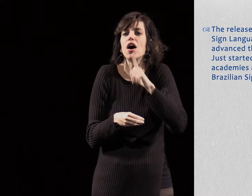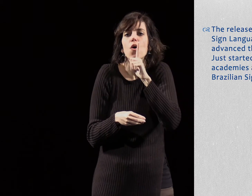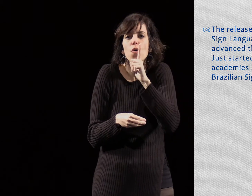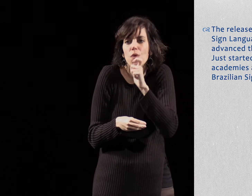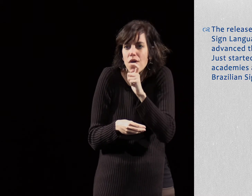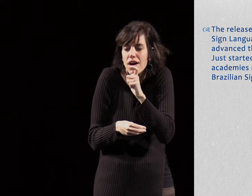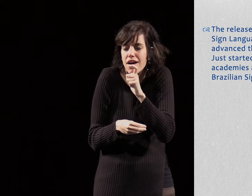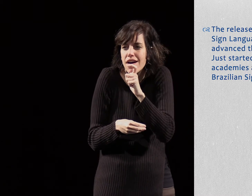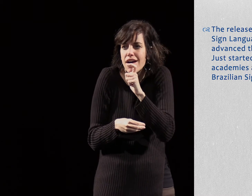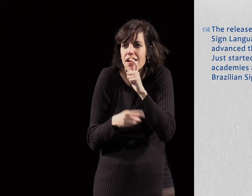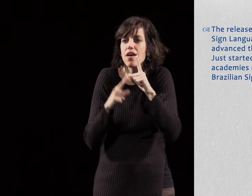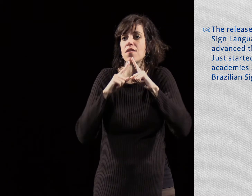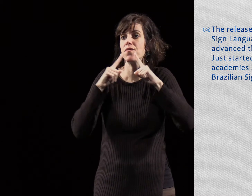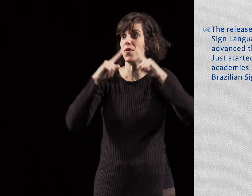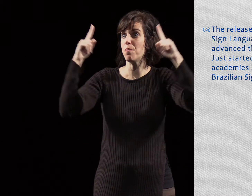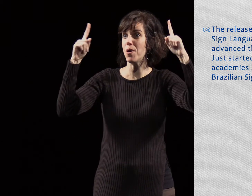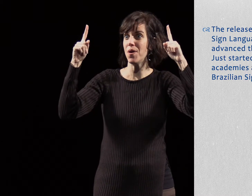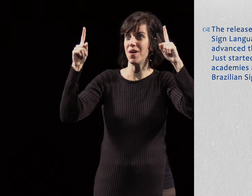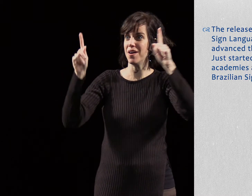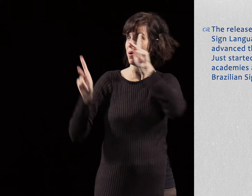We have the resources to do this.